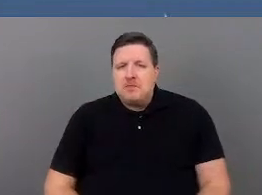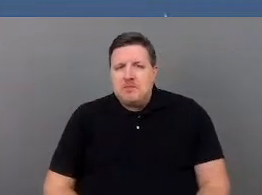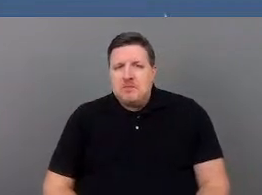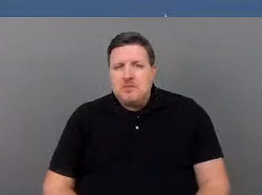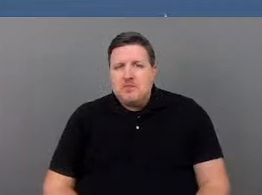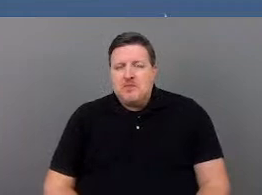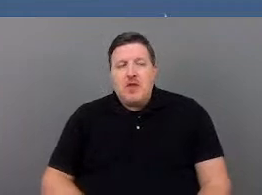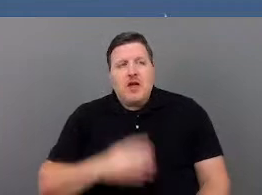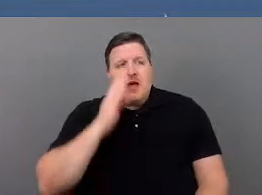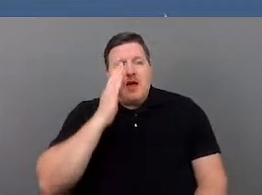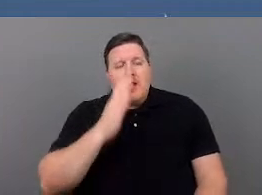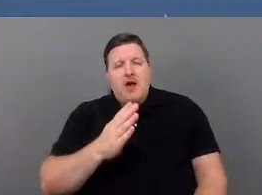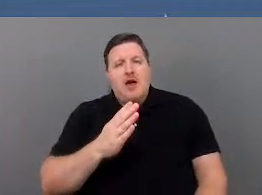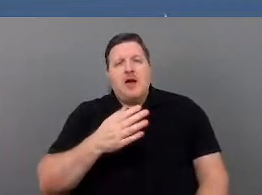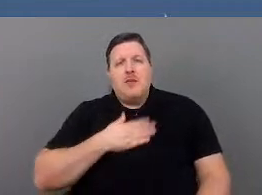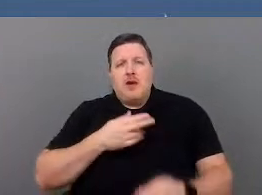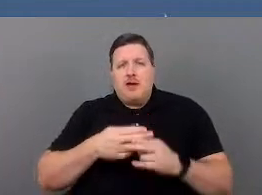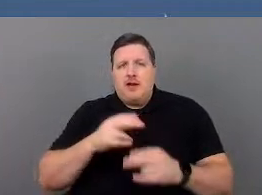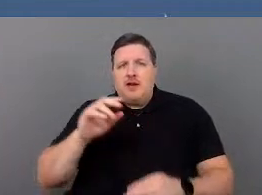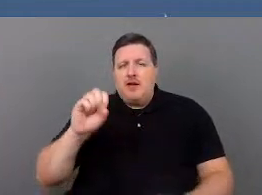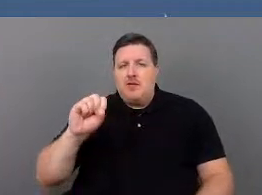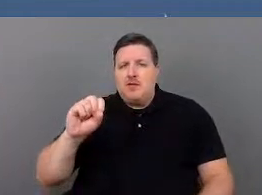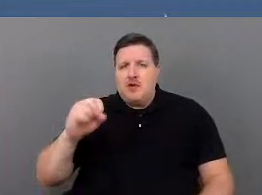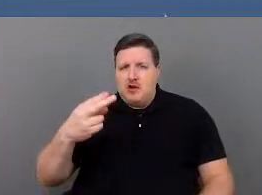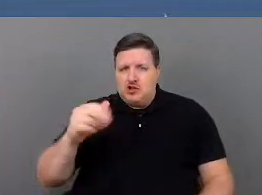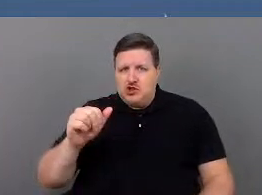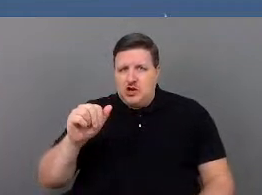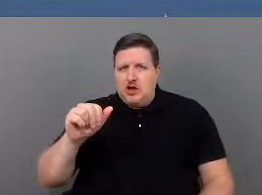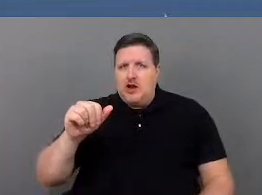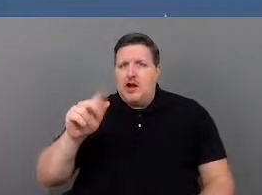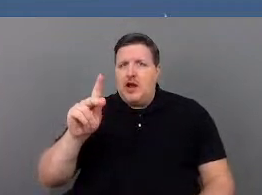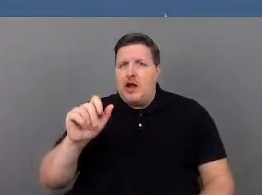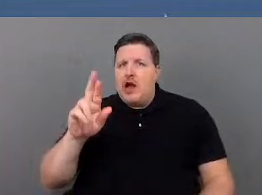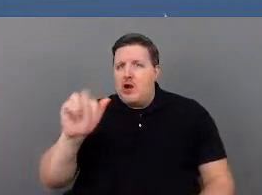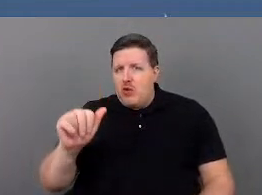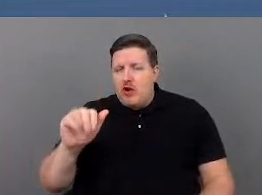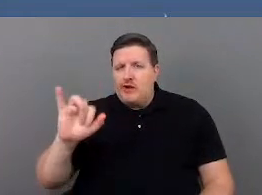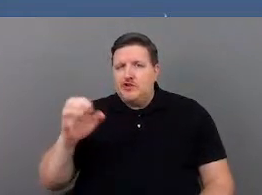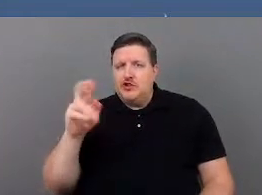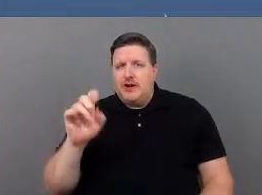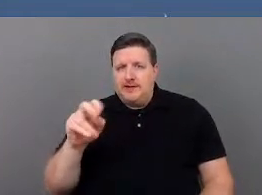I HAVE LIVED AND WORKED IN THE HERITAGE PARK NEIGHBORHOOD FOR THE PAST FOUR YEARS